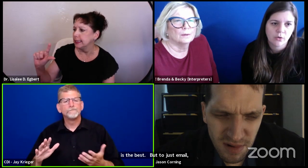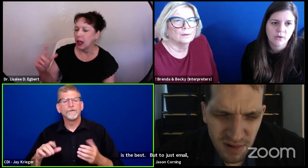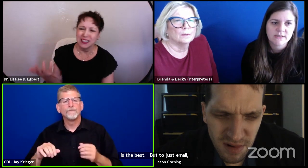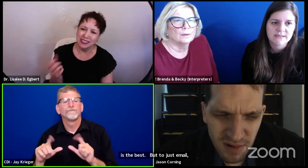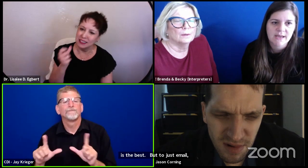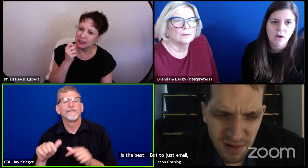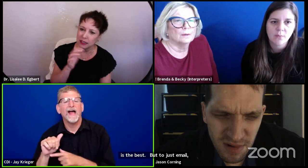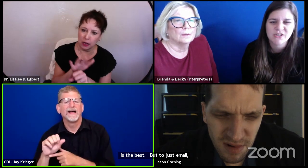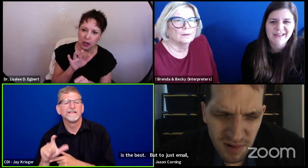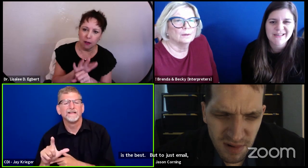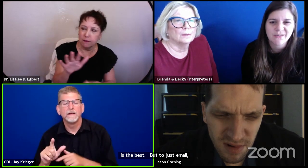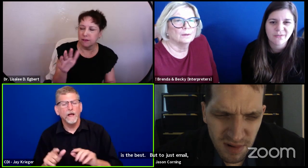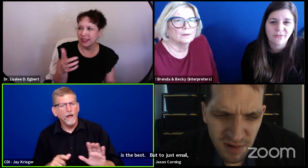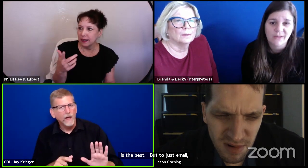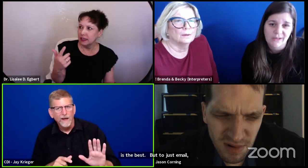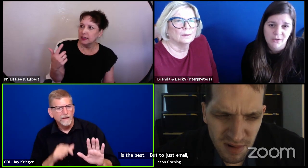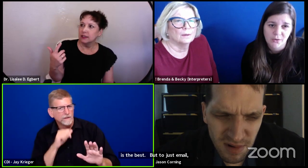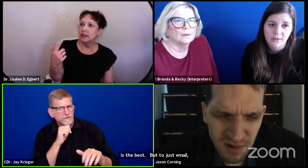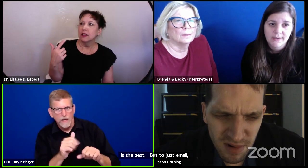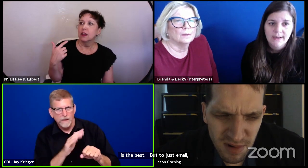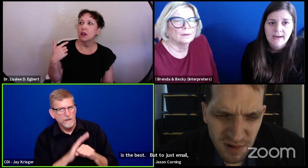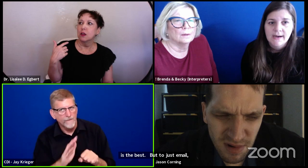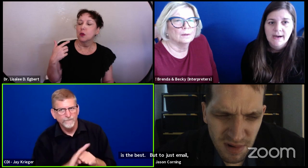Or to say, oh, there's an ASL video.